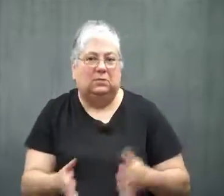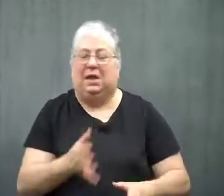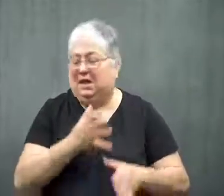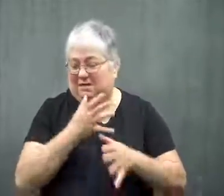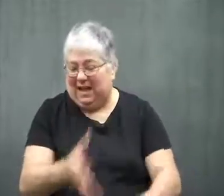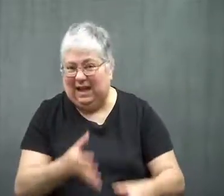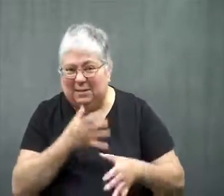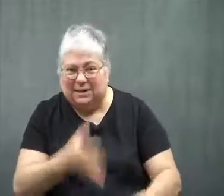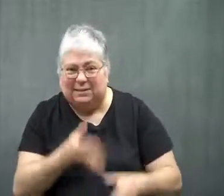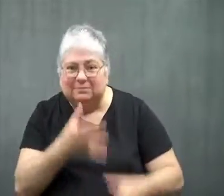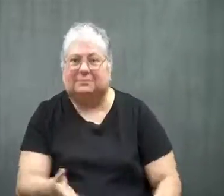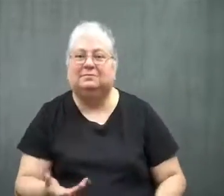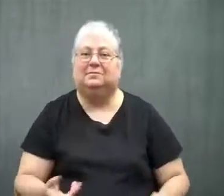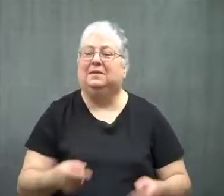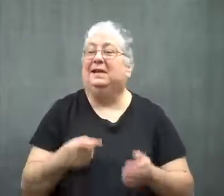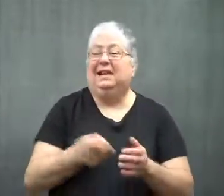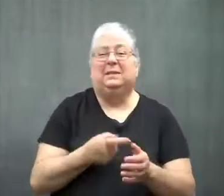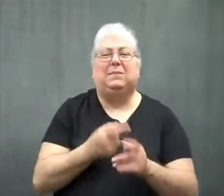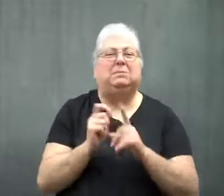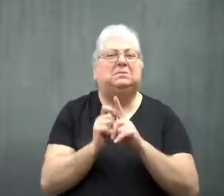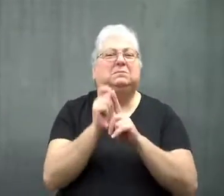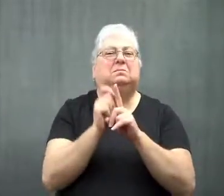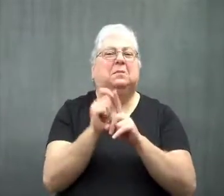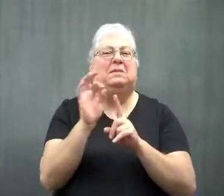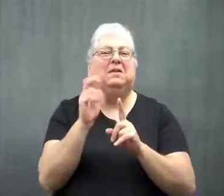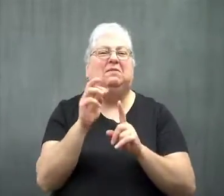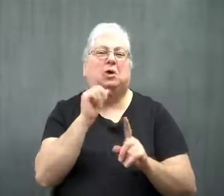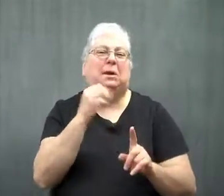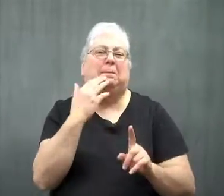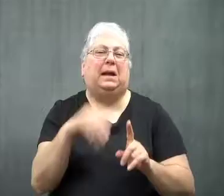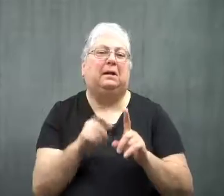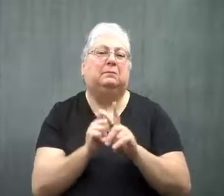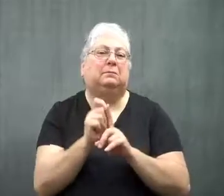vomiting and sometimes a low grade fever.